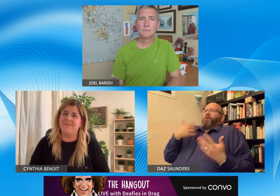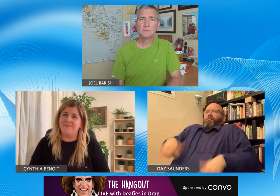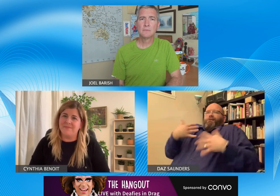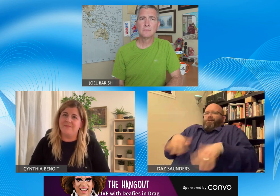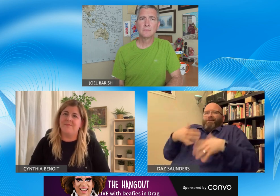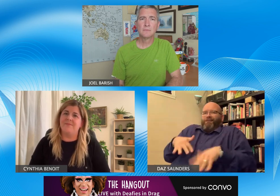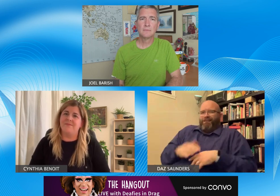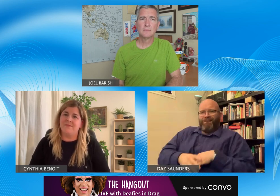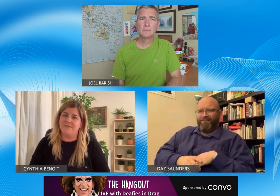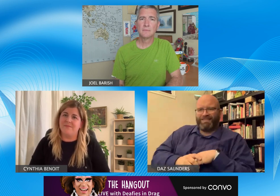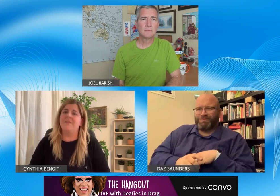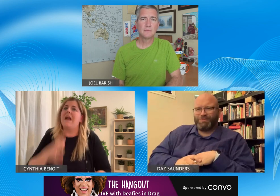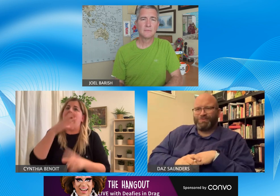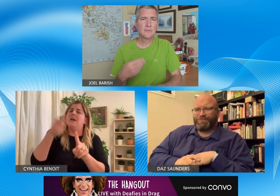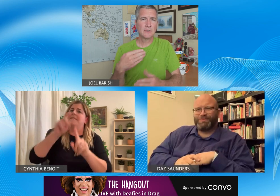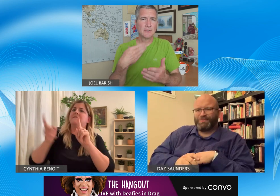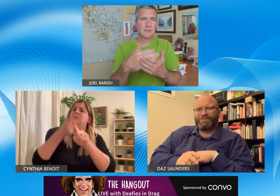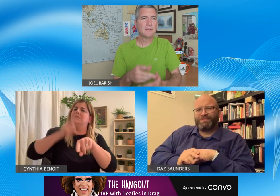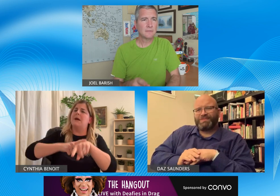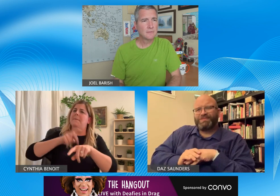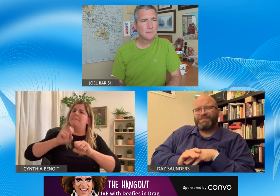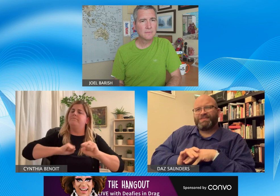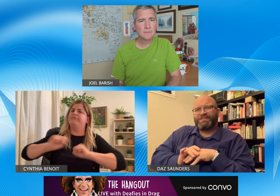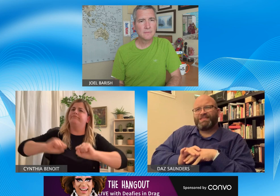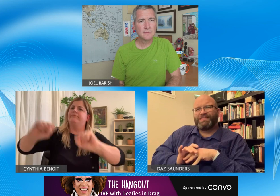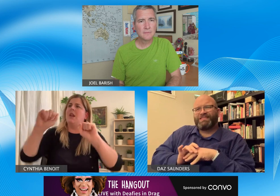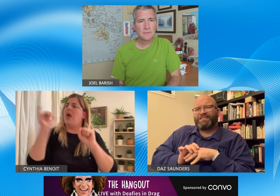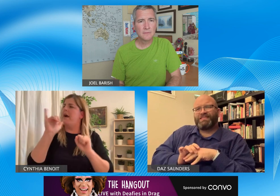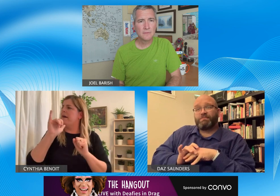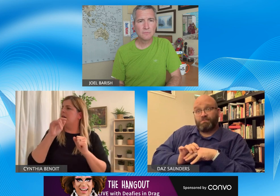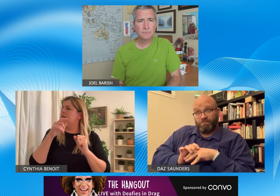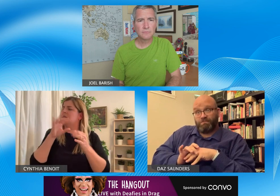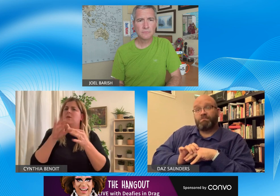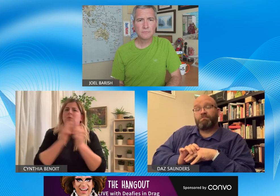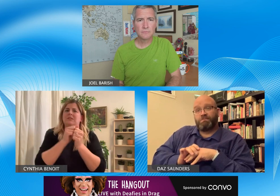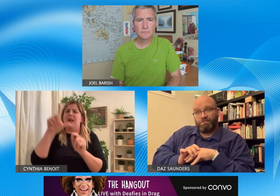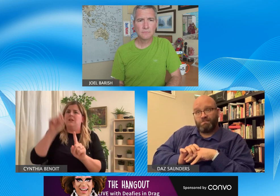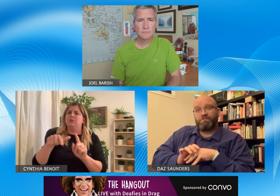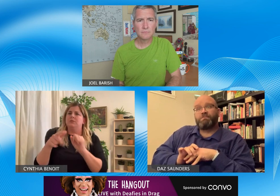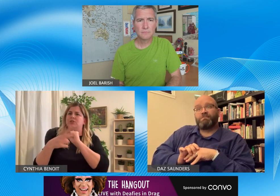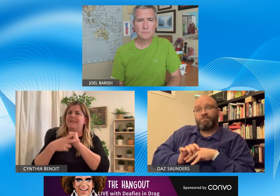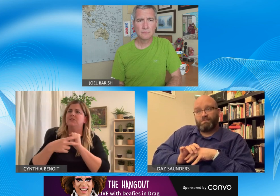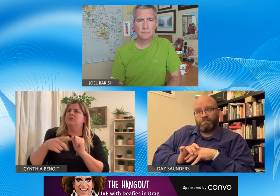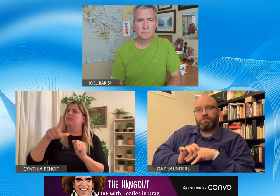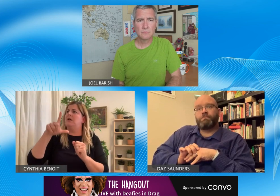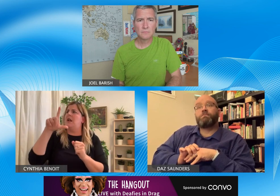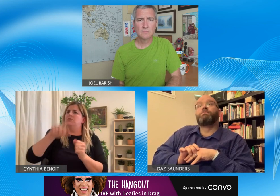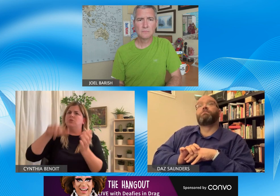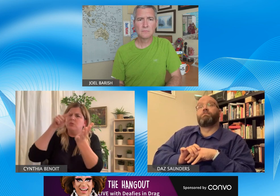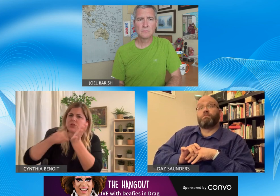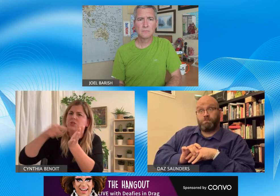It truly affected me positively for a first time. And it was the first time there was actual traction gained in relation to LSQ preservation.